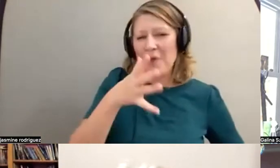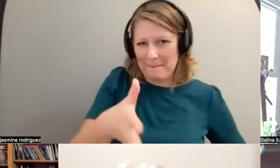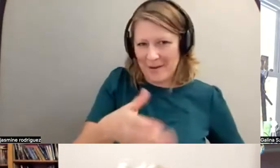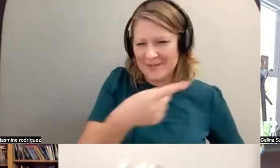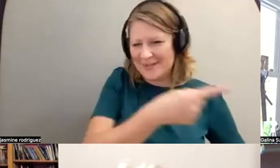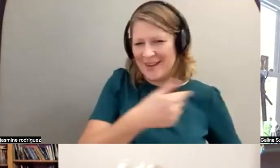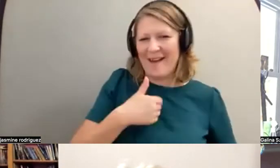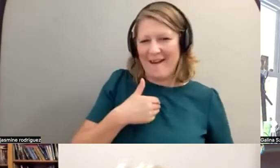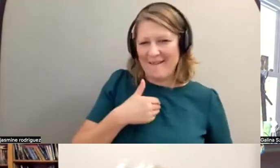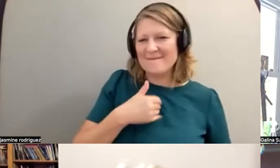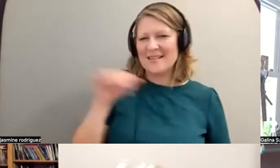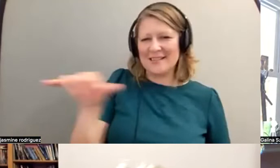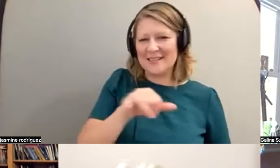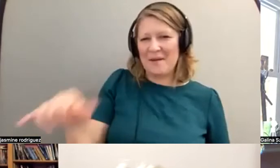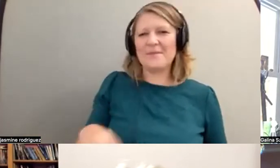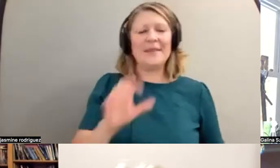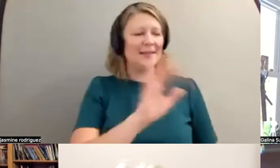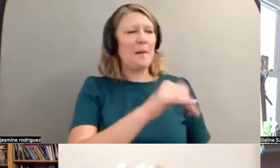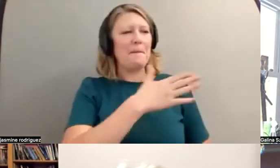I wish you could do something to Google with pasta!